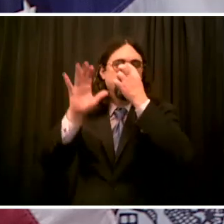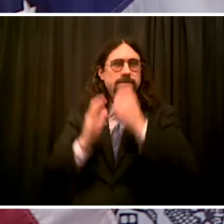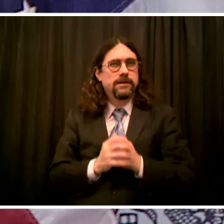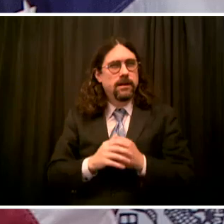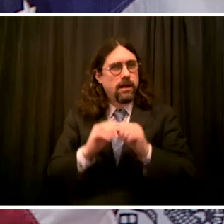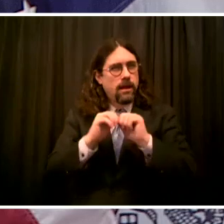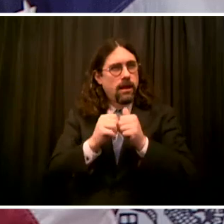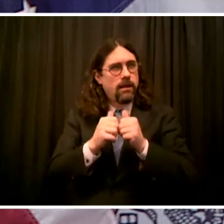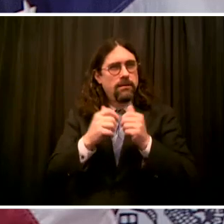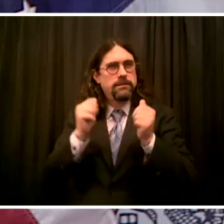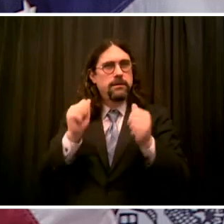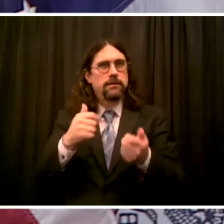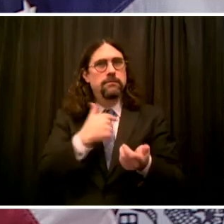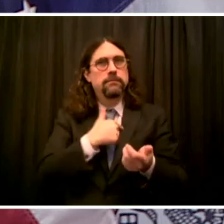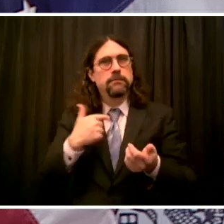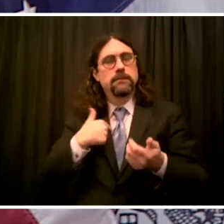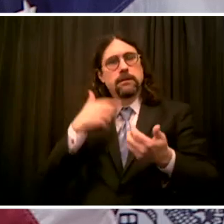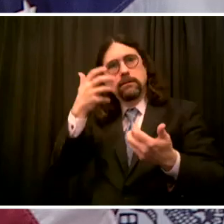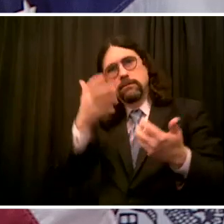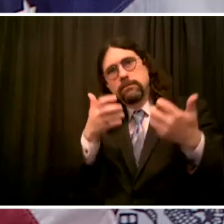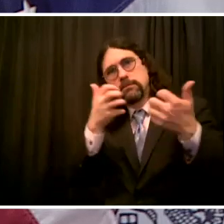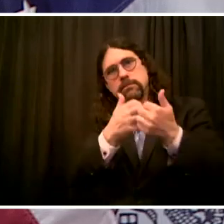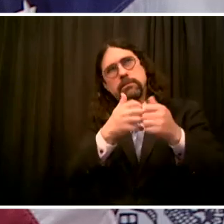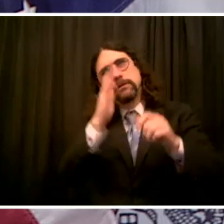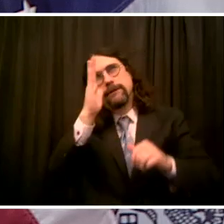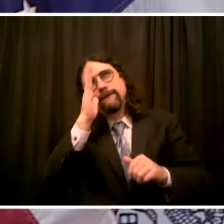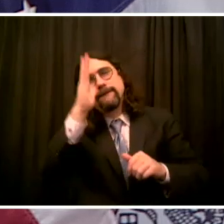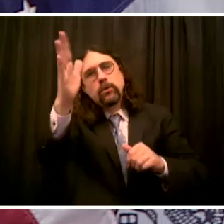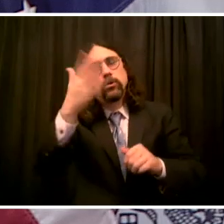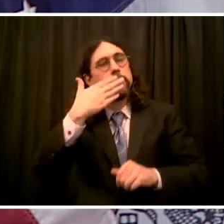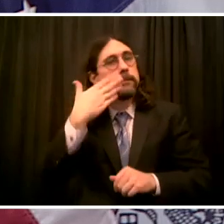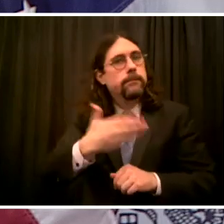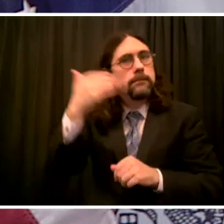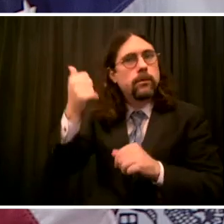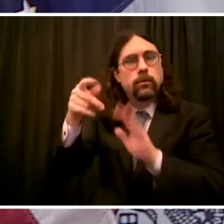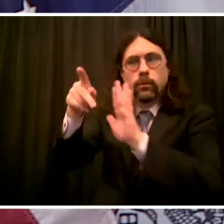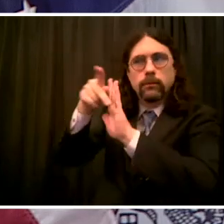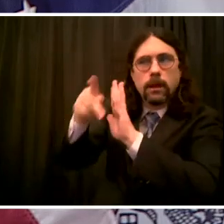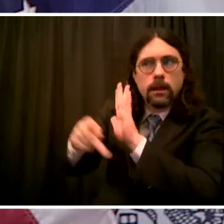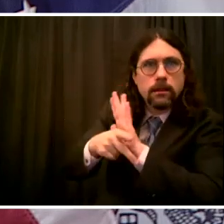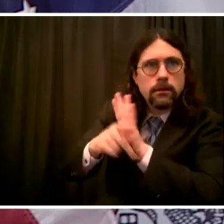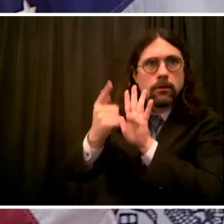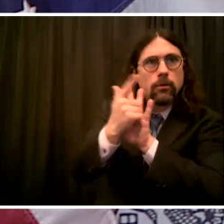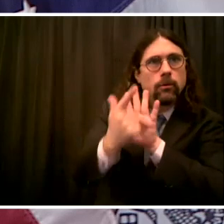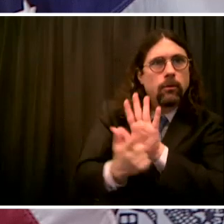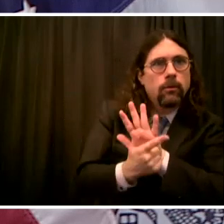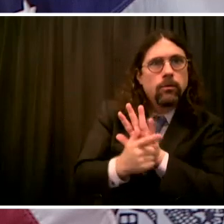L EESA,ID HOW DOES THIS ALL FIT WITH A FAIR RECOVERY? WE HAVE TO CONTINUE TO